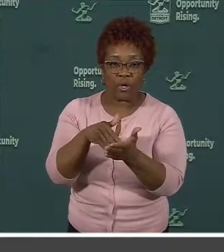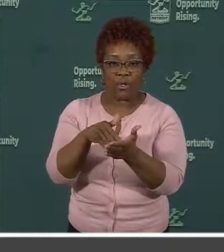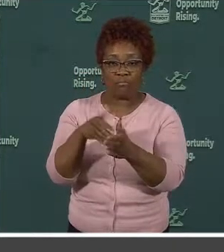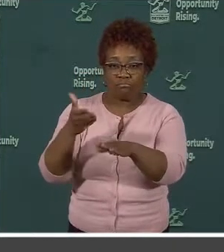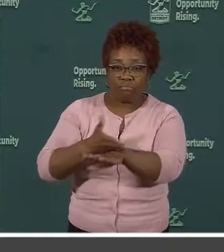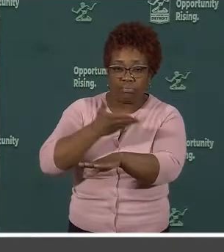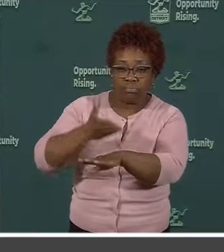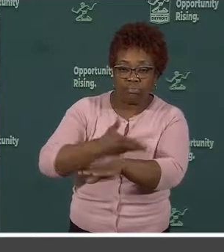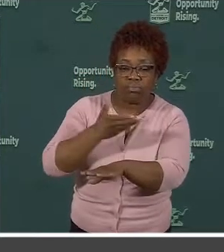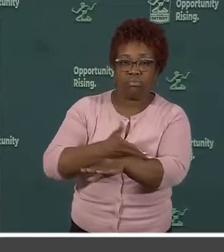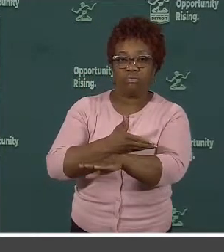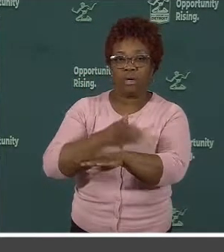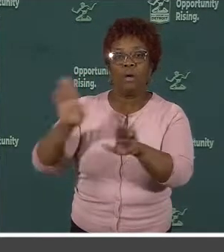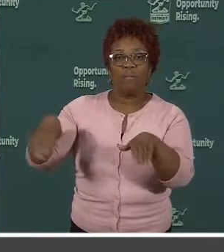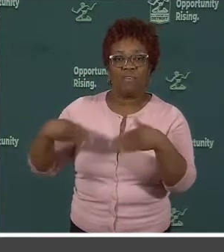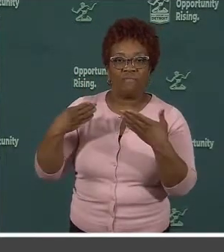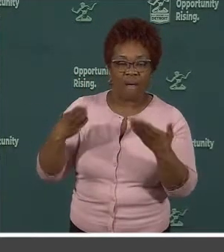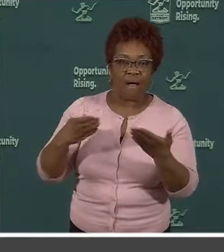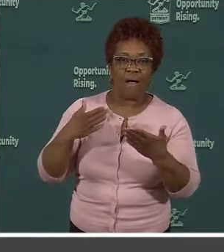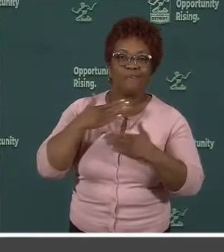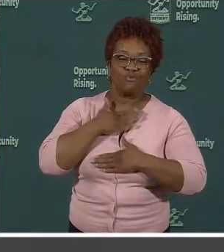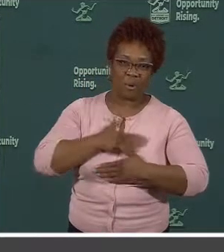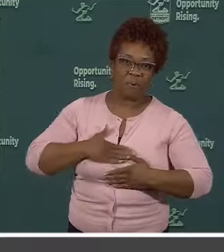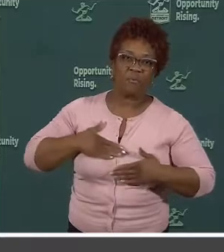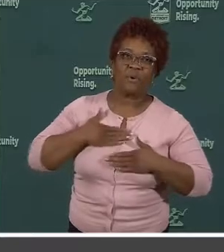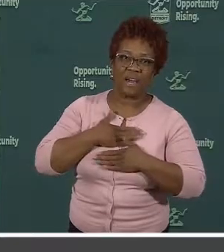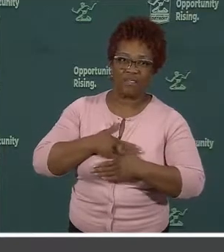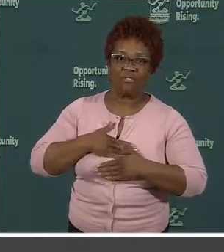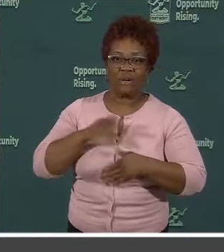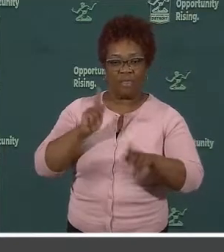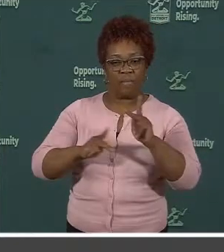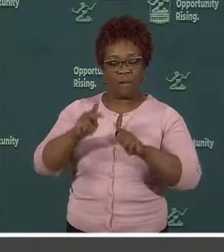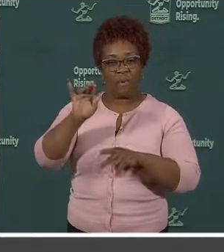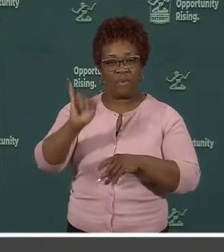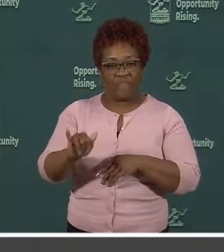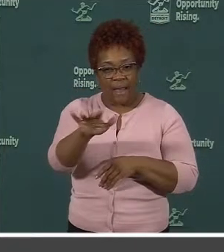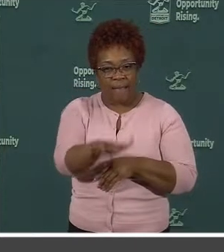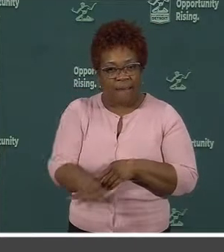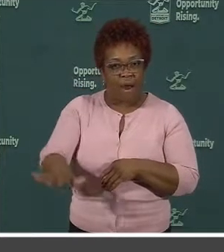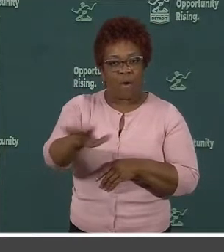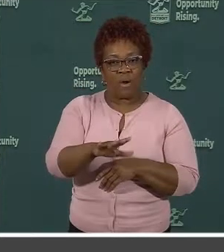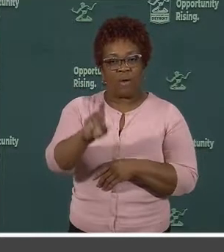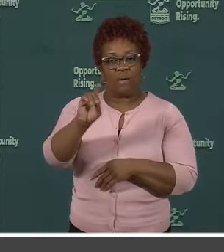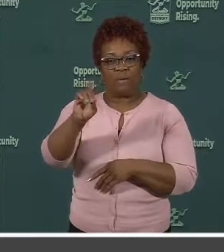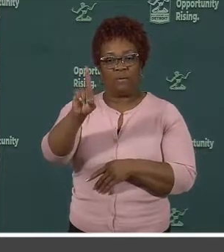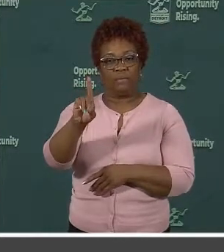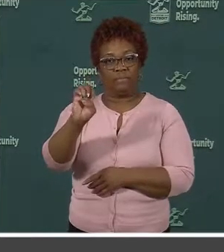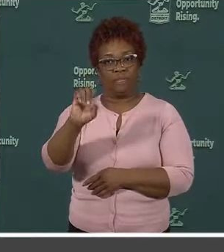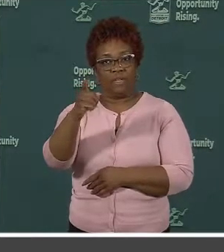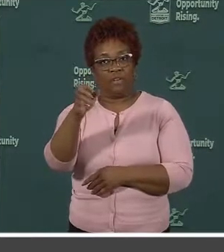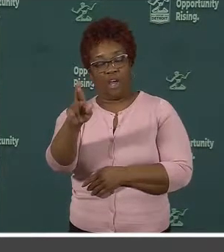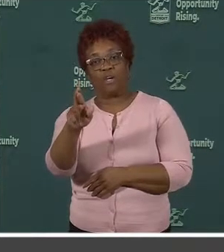KIND OF RECREATION THAT THE PEOPLE IN DEXTER ELMHURST NEIGHBORHOOD DESERVE THEN WE'RE